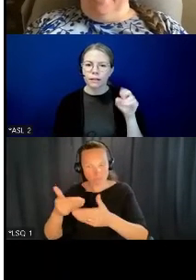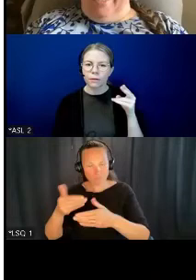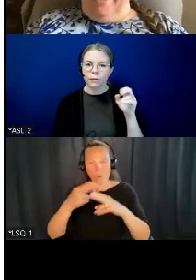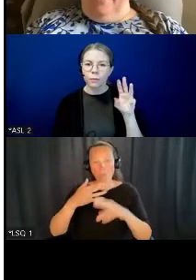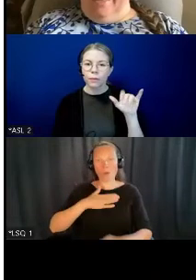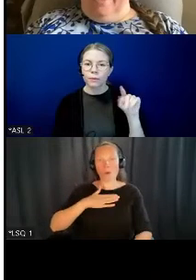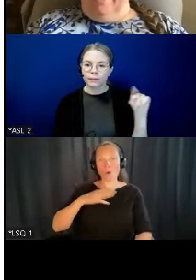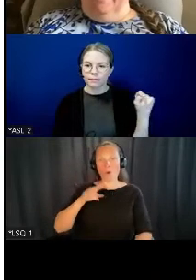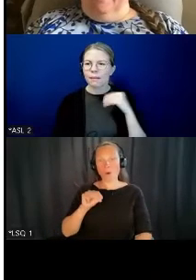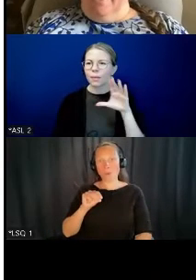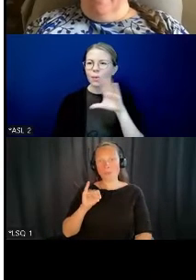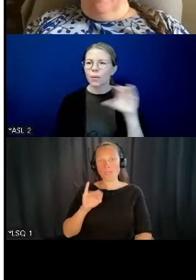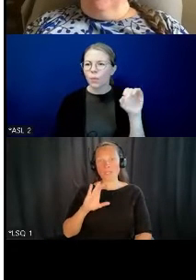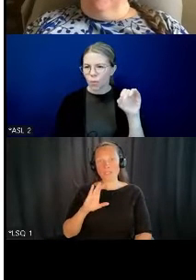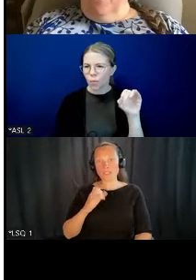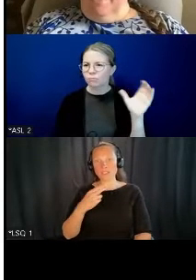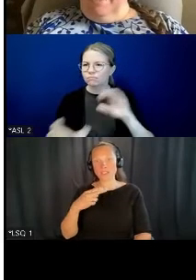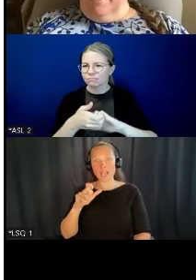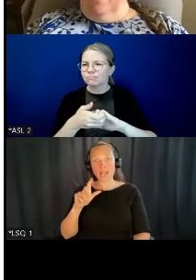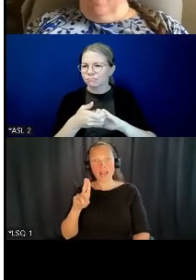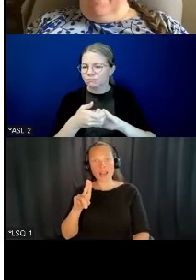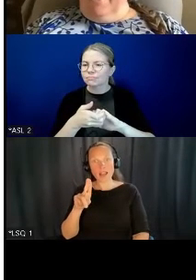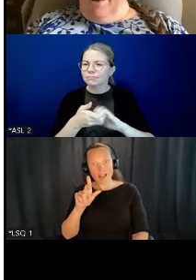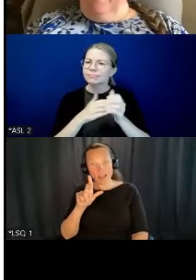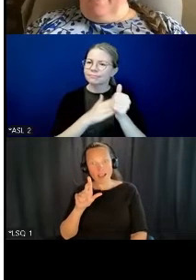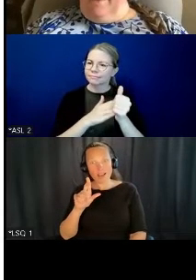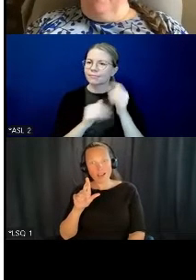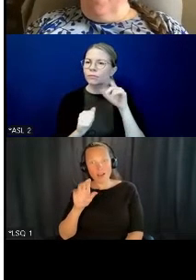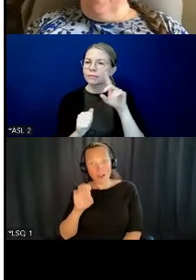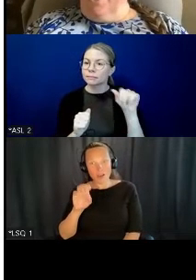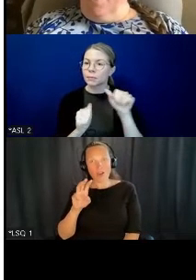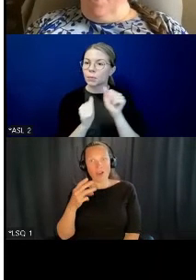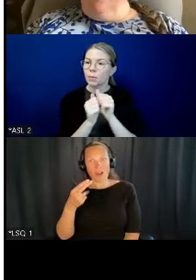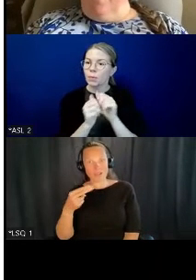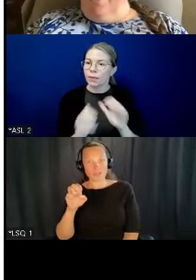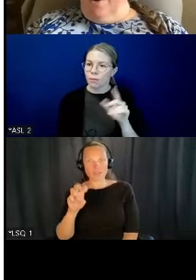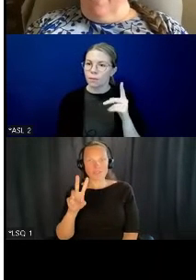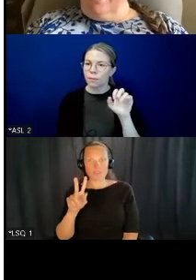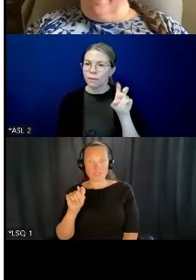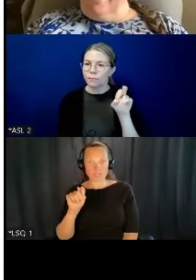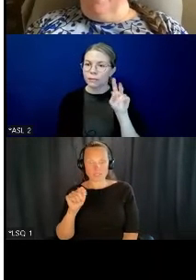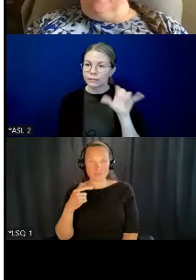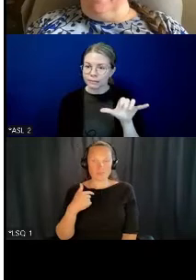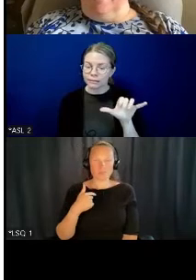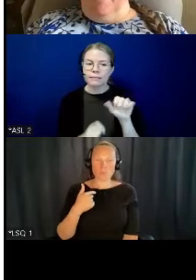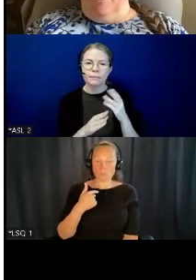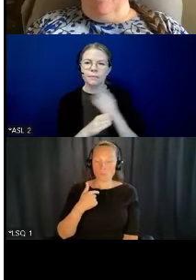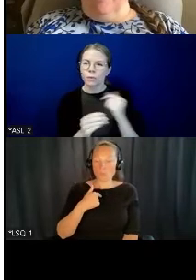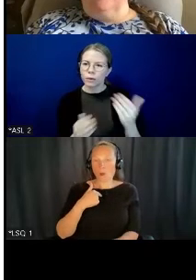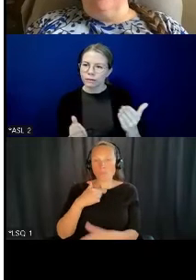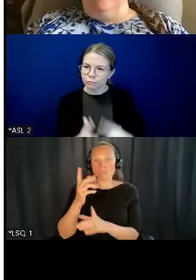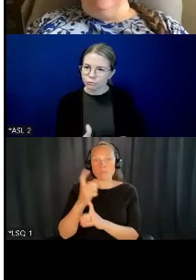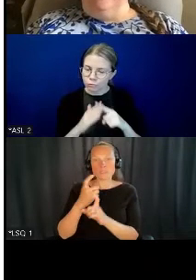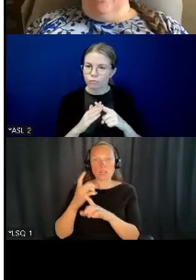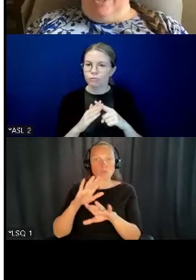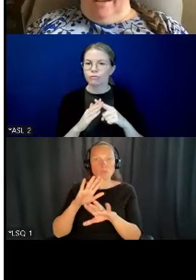TODAY'S EVENT. BEFORE WE BEGIN THE WEBINAR, I'M GOING TO GO OVER OUR ACCESSIBILITY COMPONENTS AND